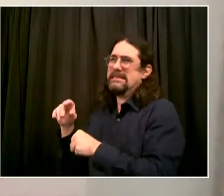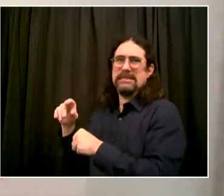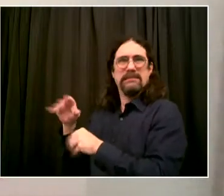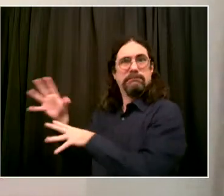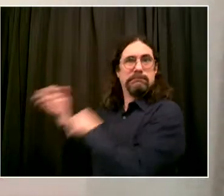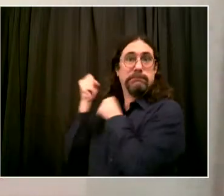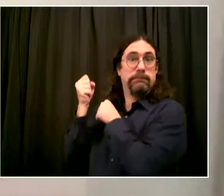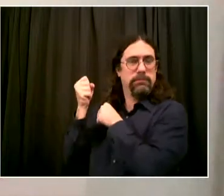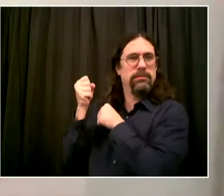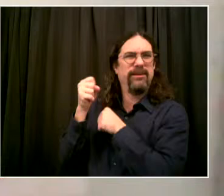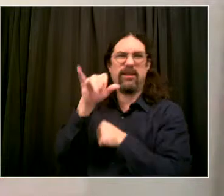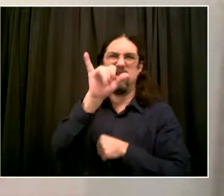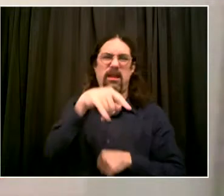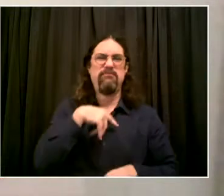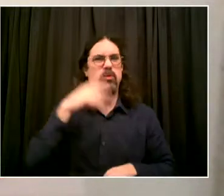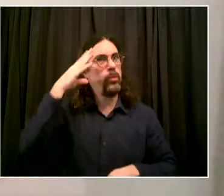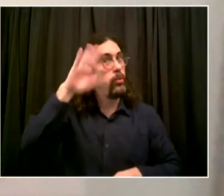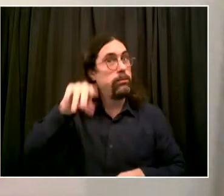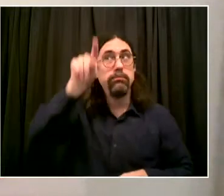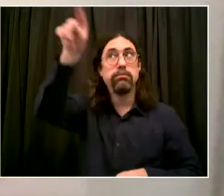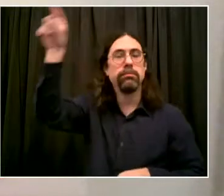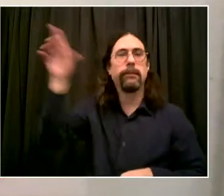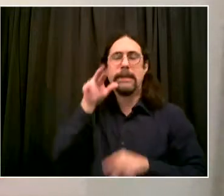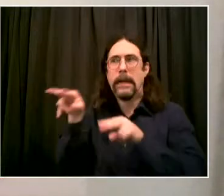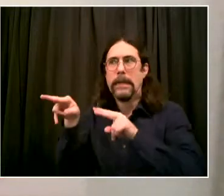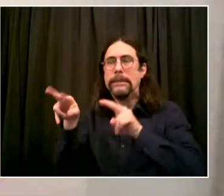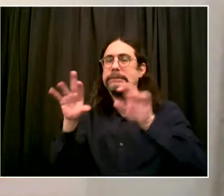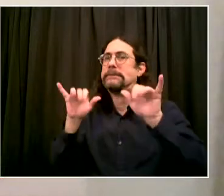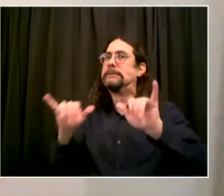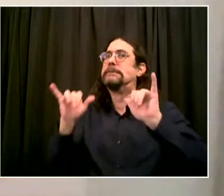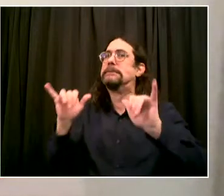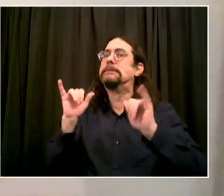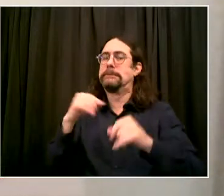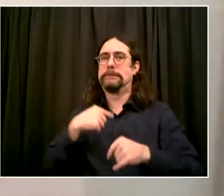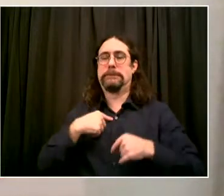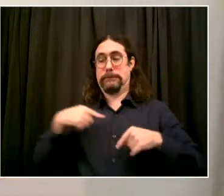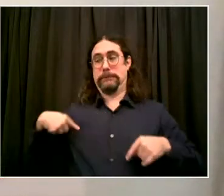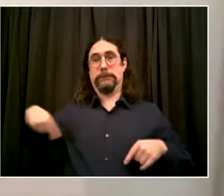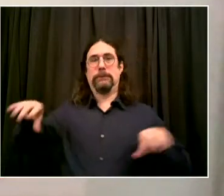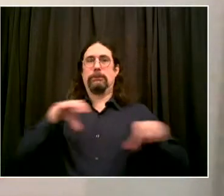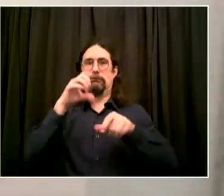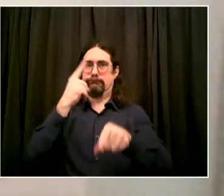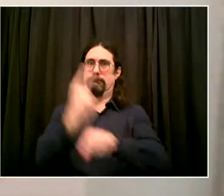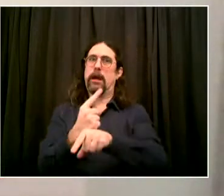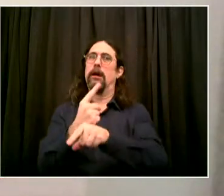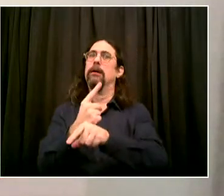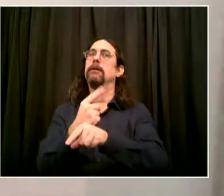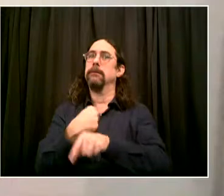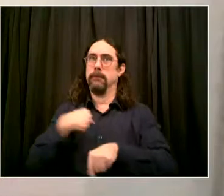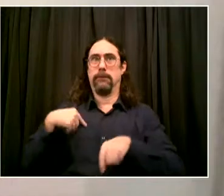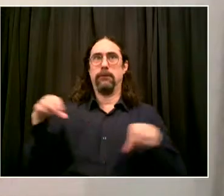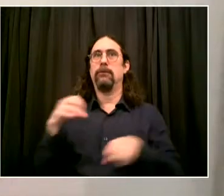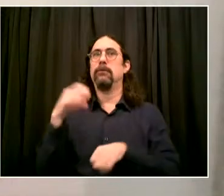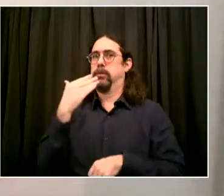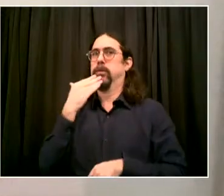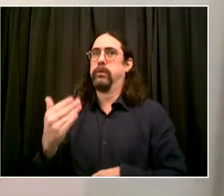POSSIBLE BY SO MANY PEOPLE, FOMR OUR TRUSTEES TO RETIREMENT SECURITY TO INVESTMENT